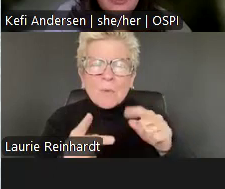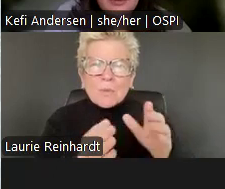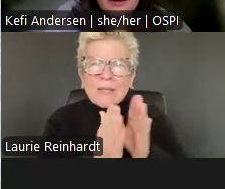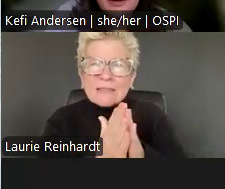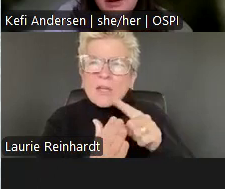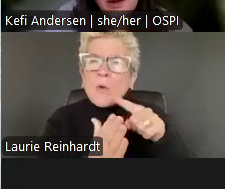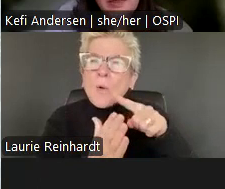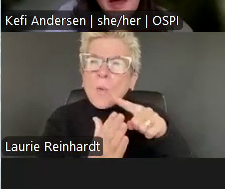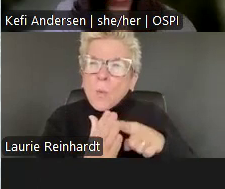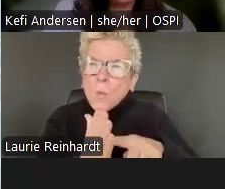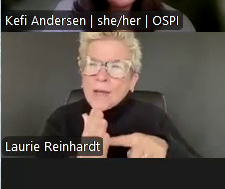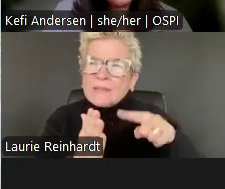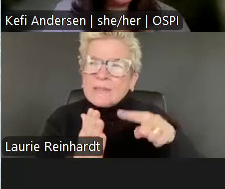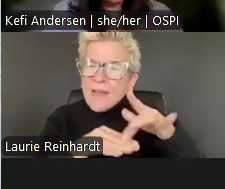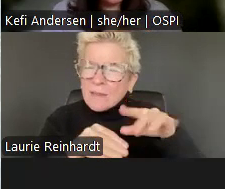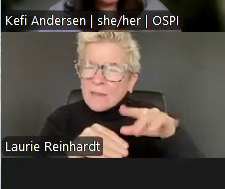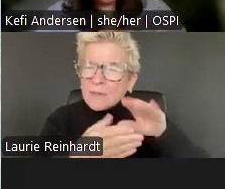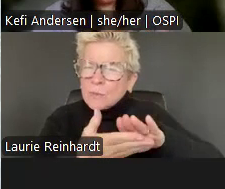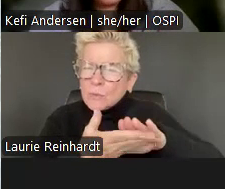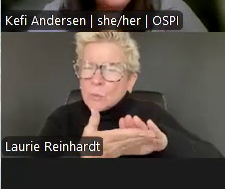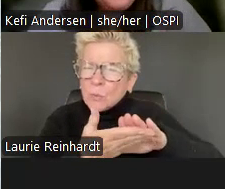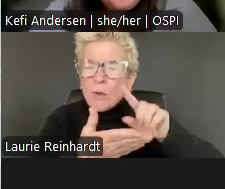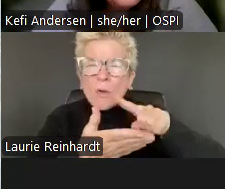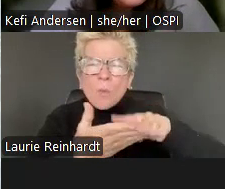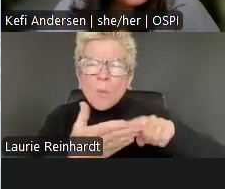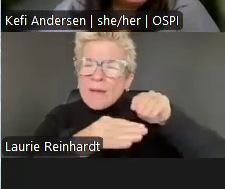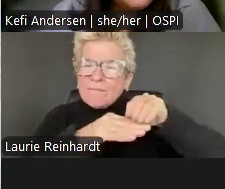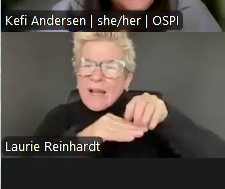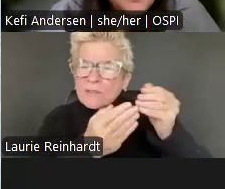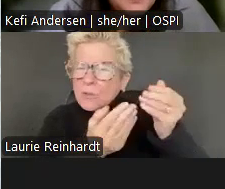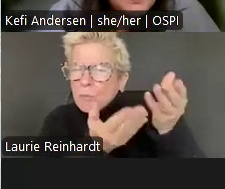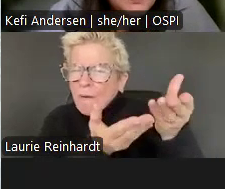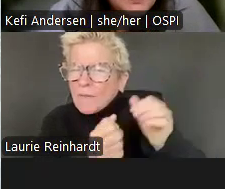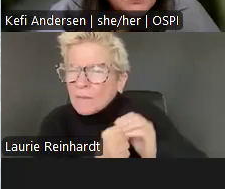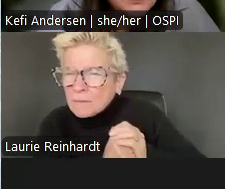do they find out about that? What advice do you usually provide? That is a great